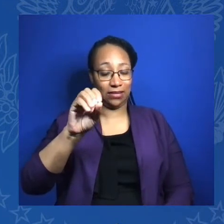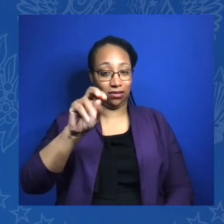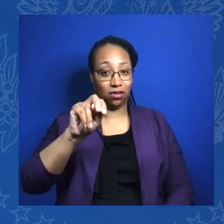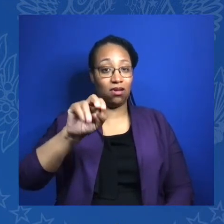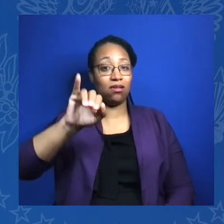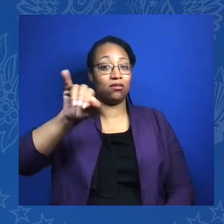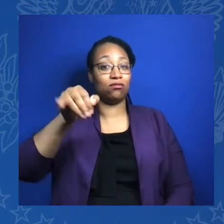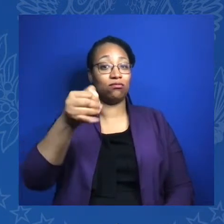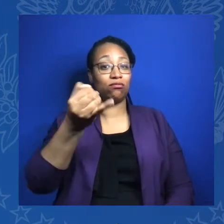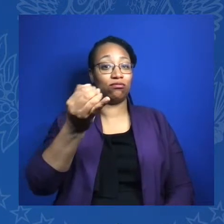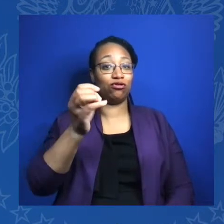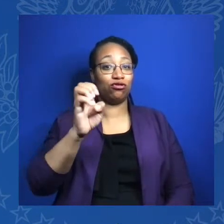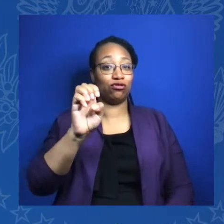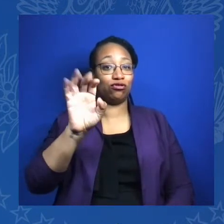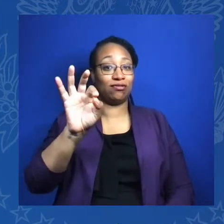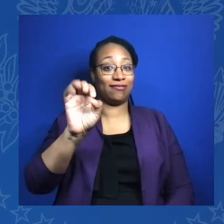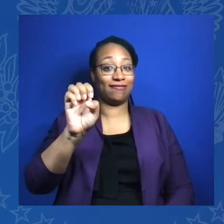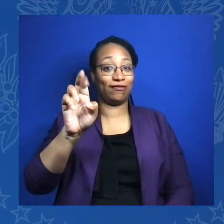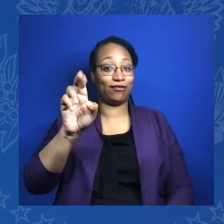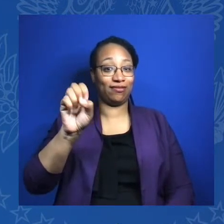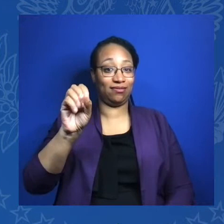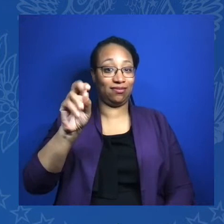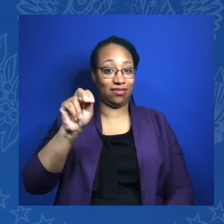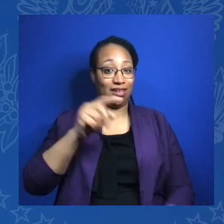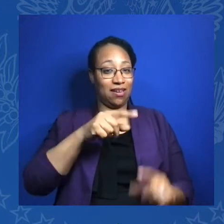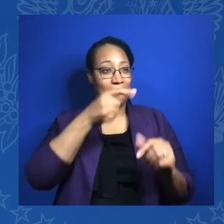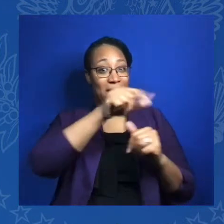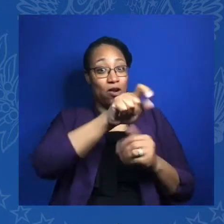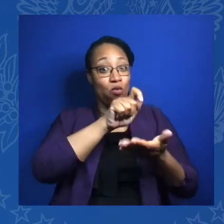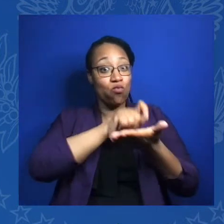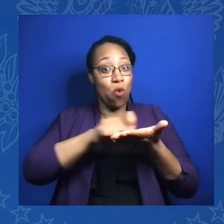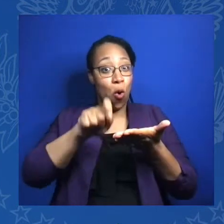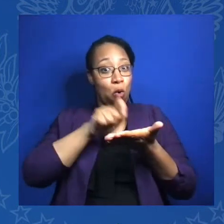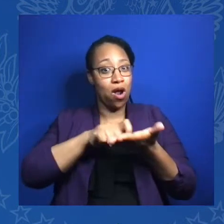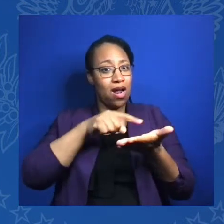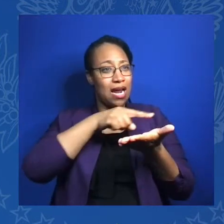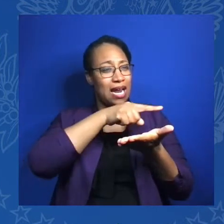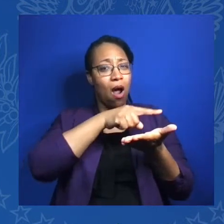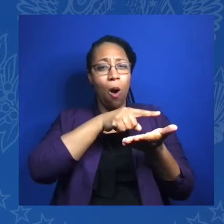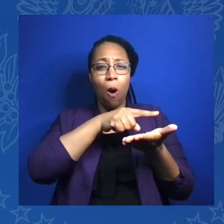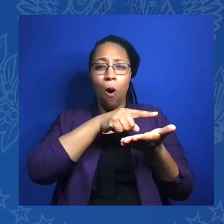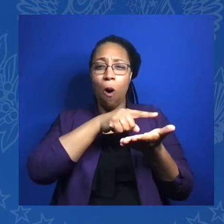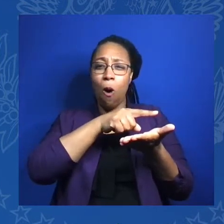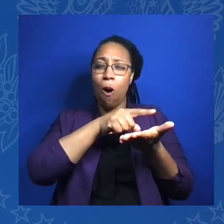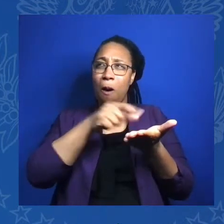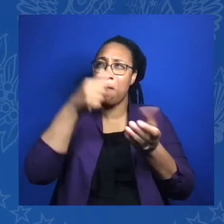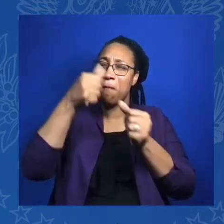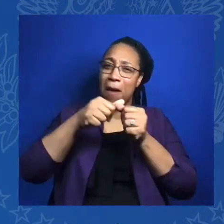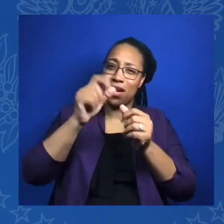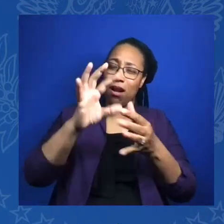without newspapers or newspapers without a government, I should not hesitate…to prefer the latter."